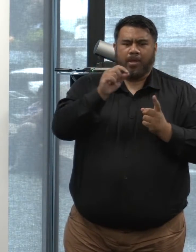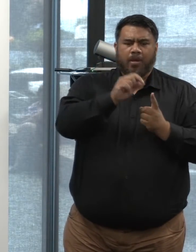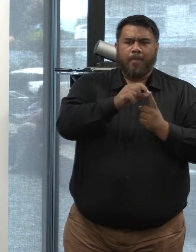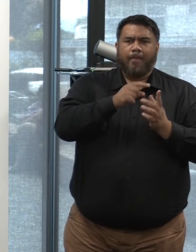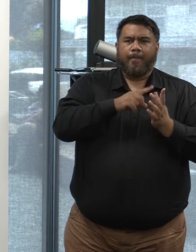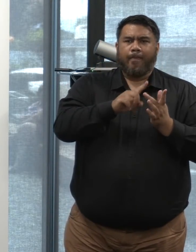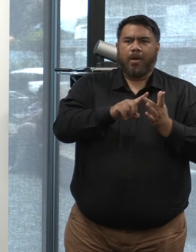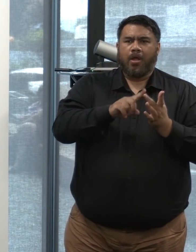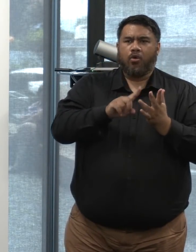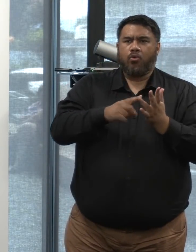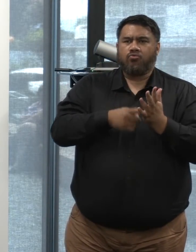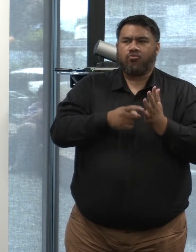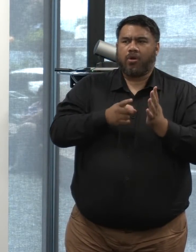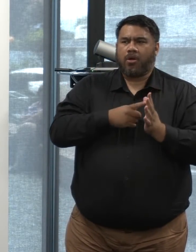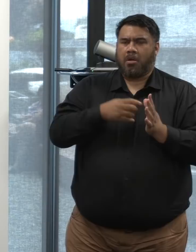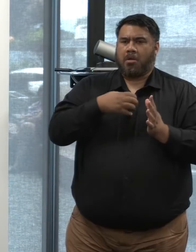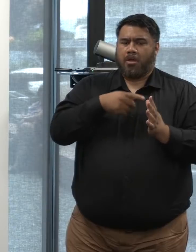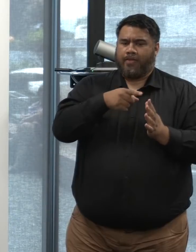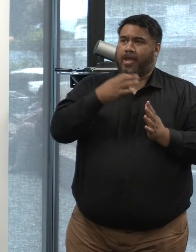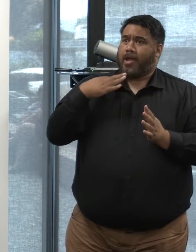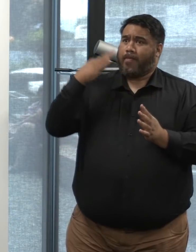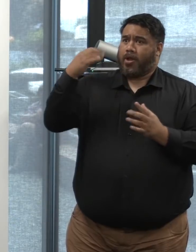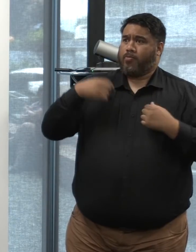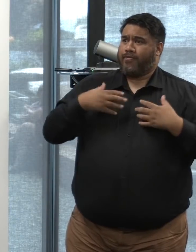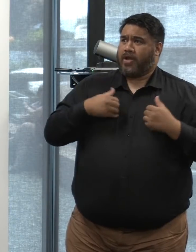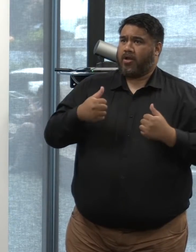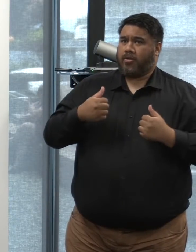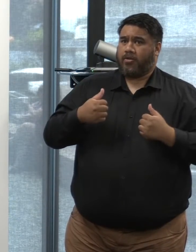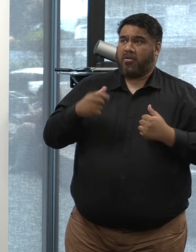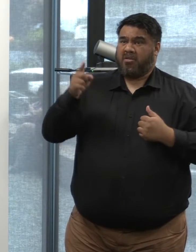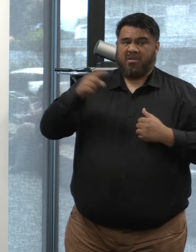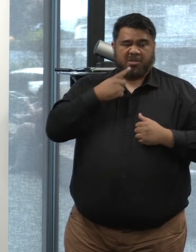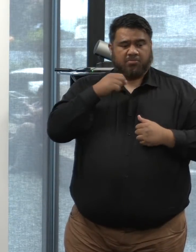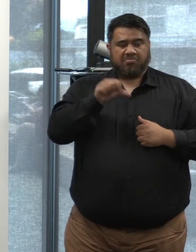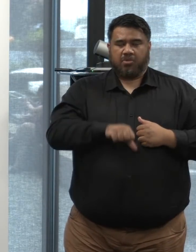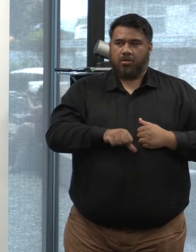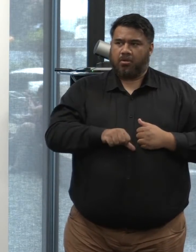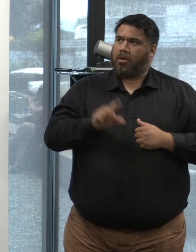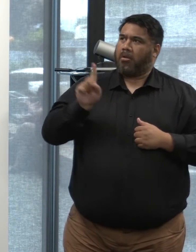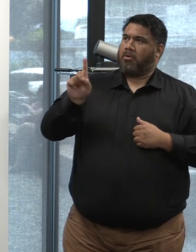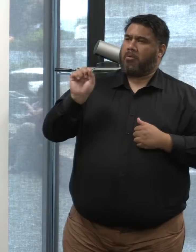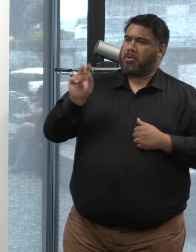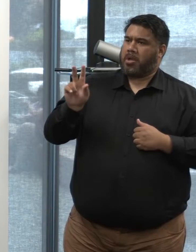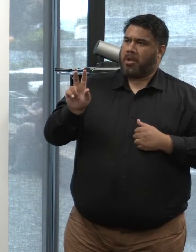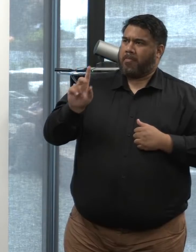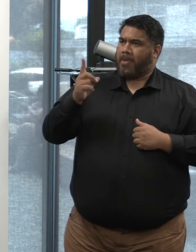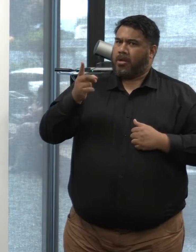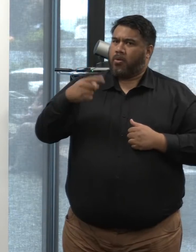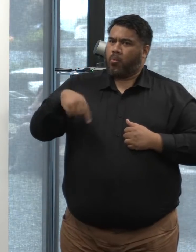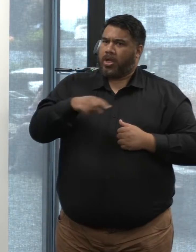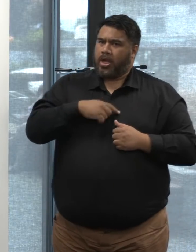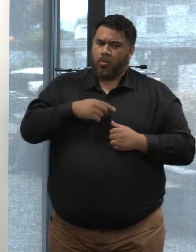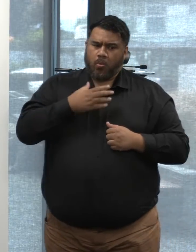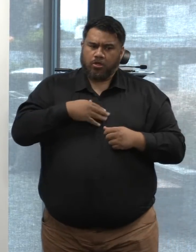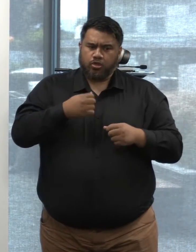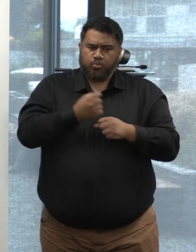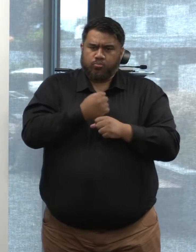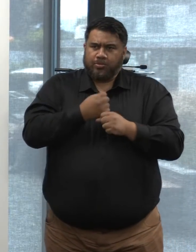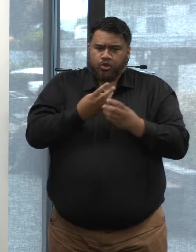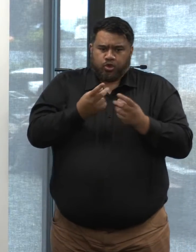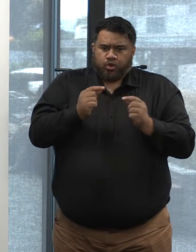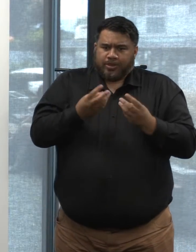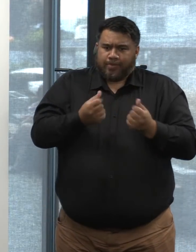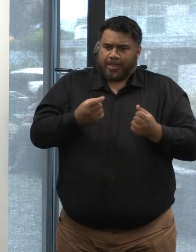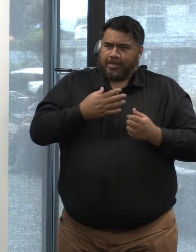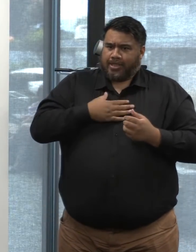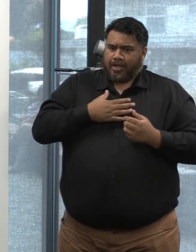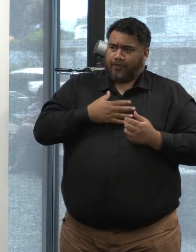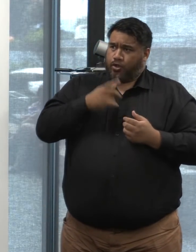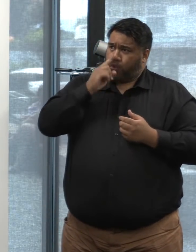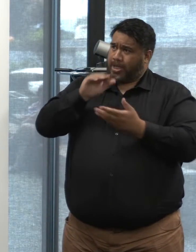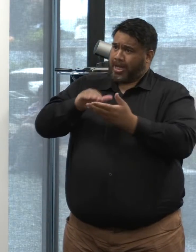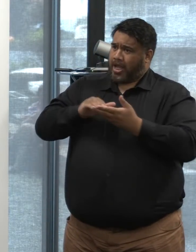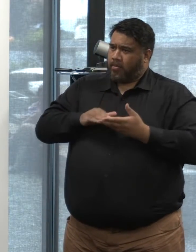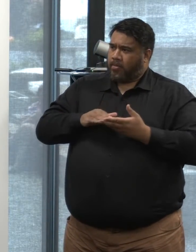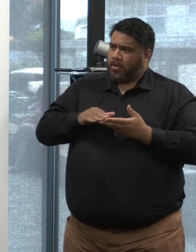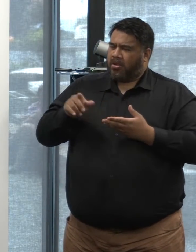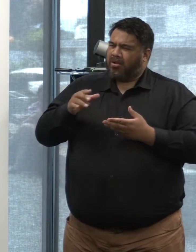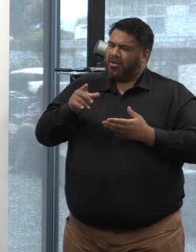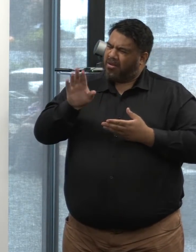question.